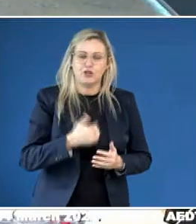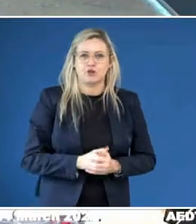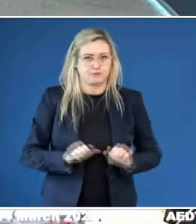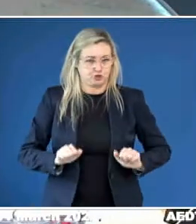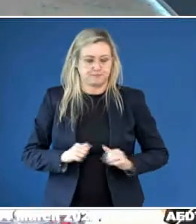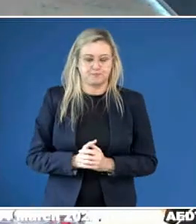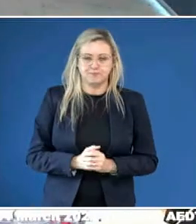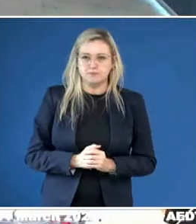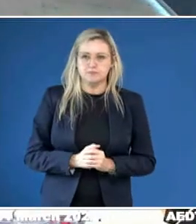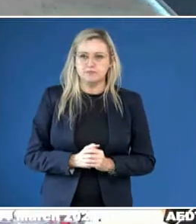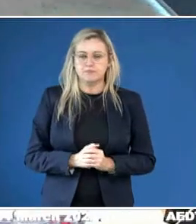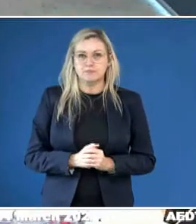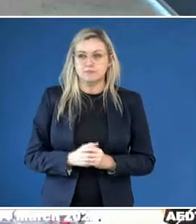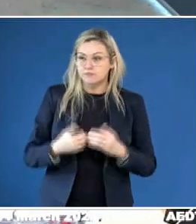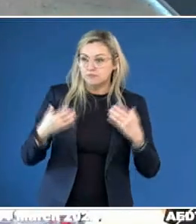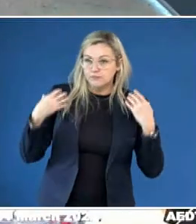Commissioner Mason, do you have any comments or questions?